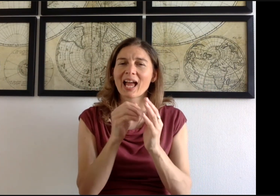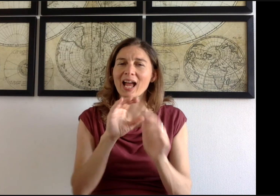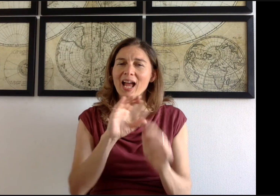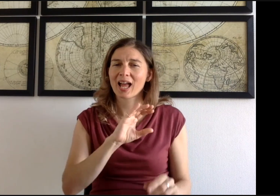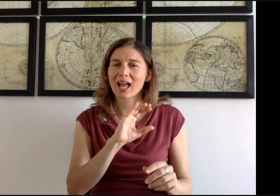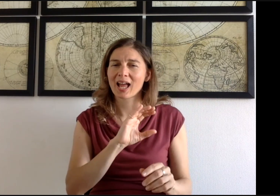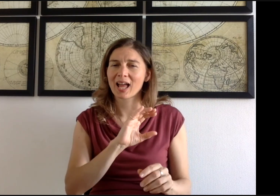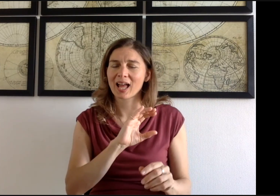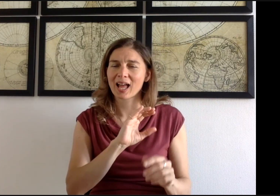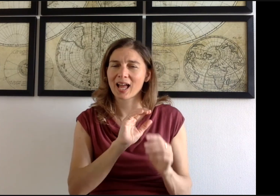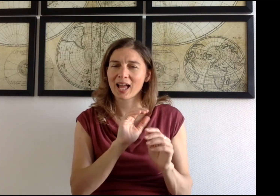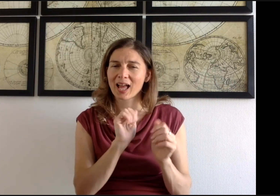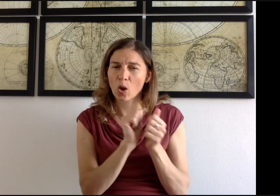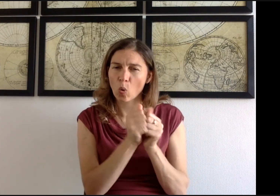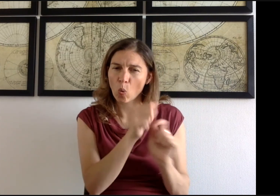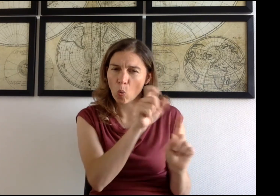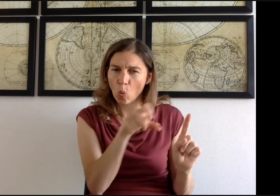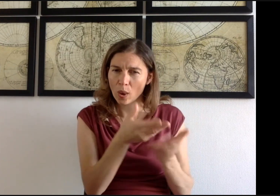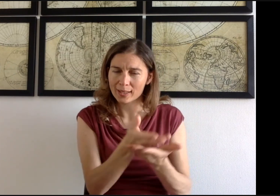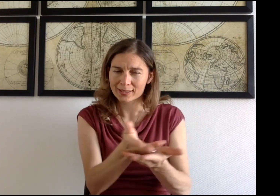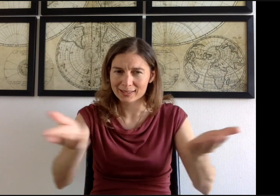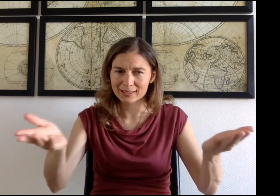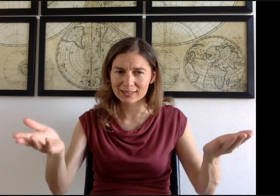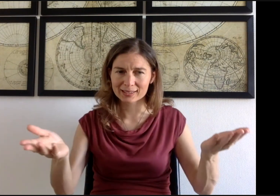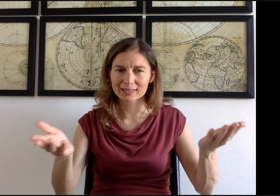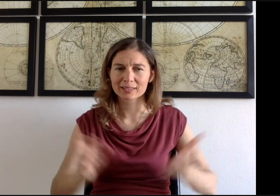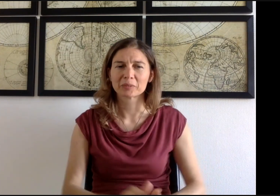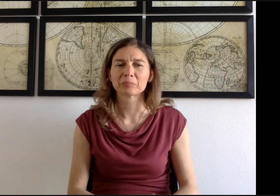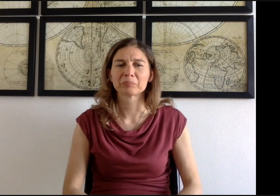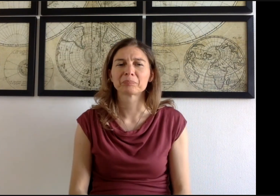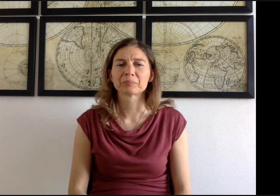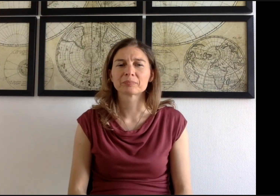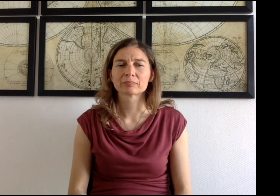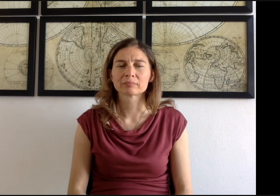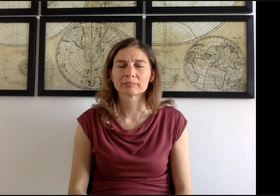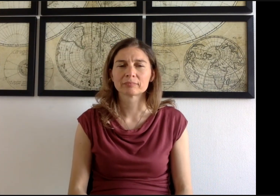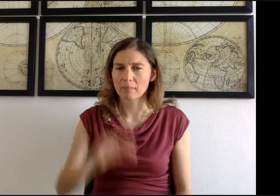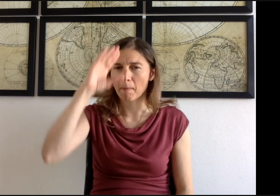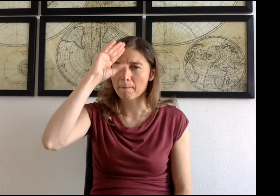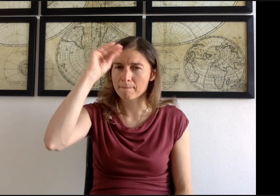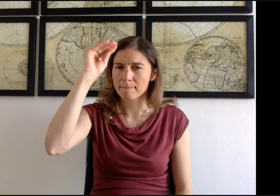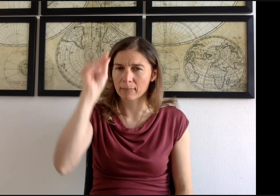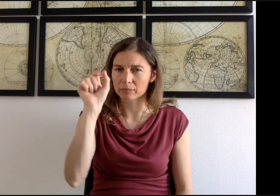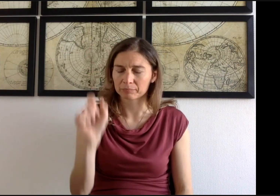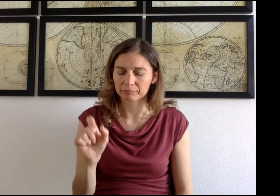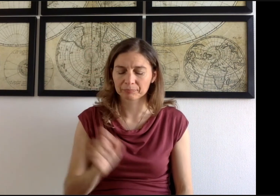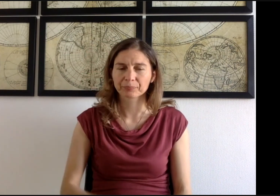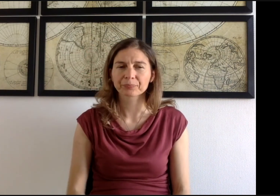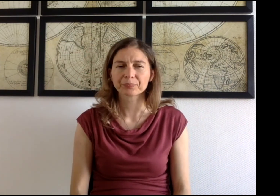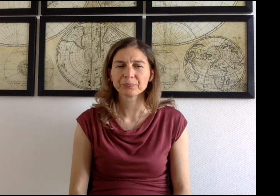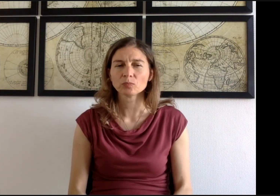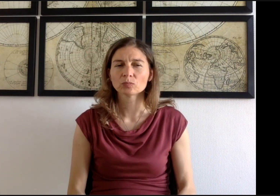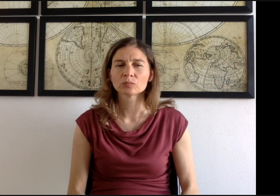[IN OTHER LANGUAGE]